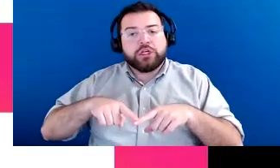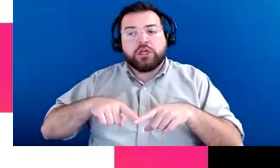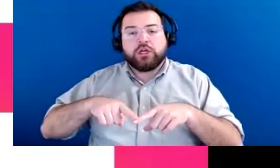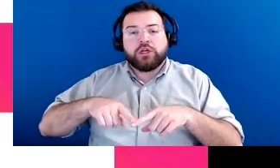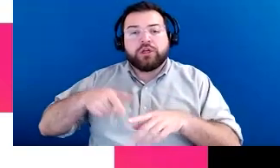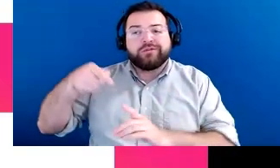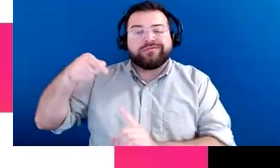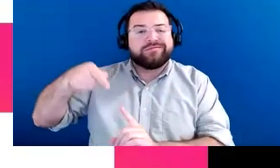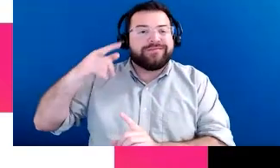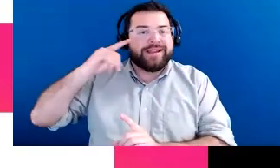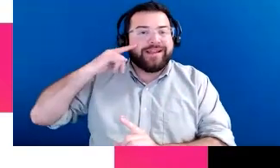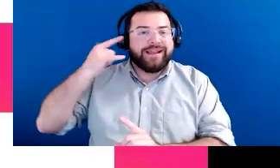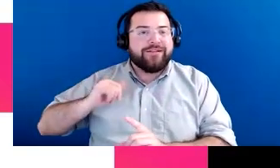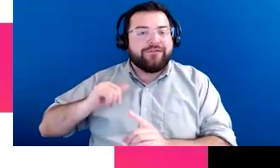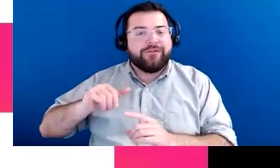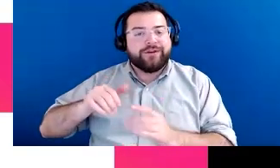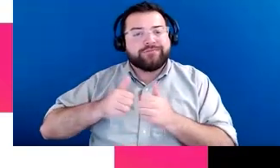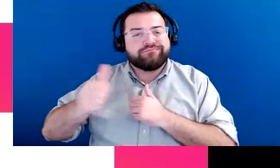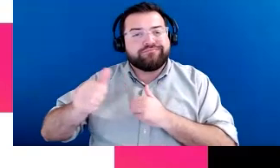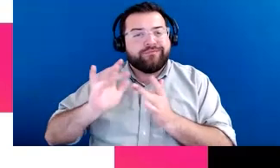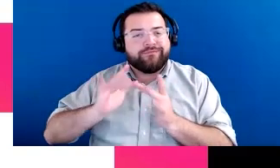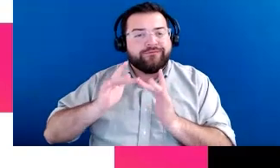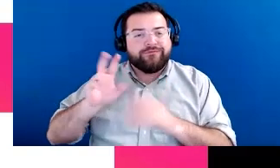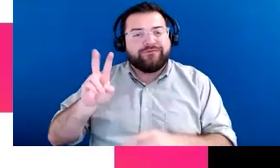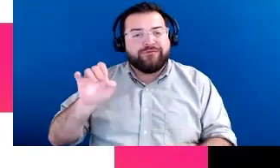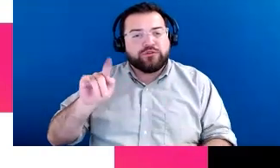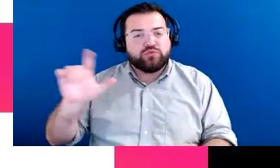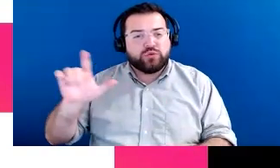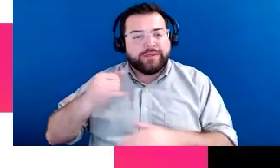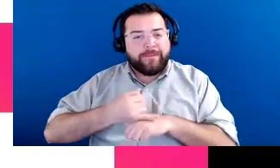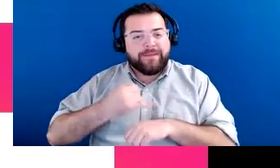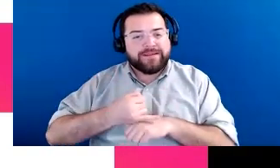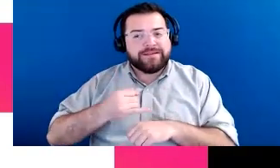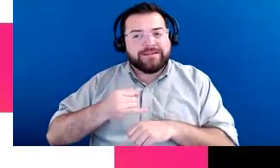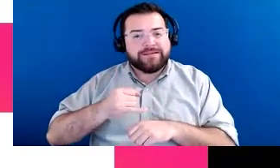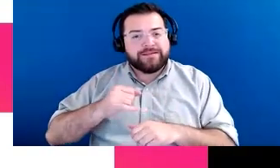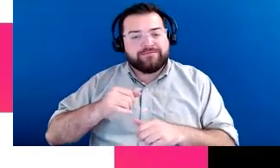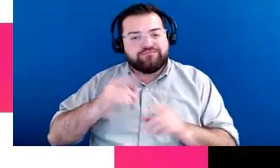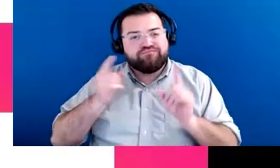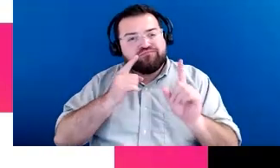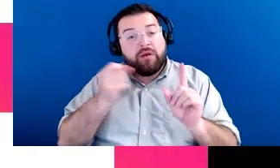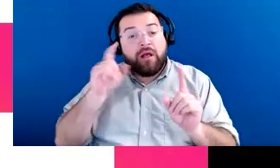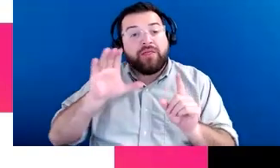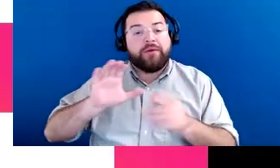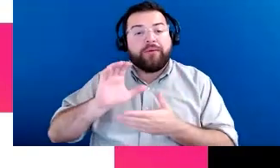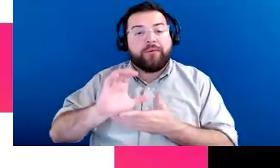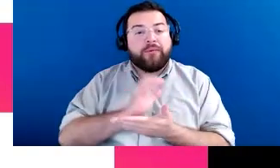Virtual Campus Online Education Initiative. Their course design rubric, which is used to help us to design